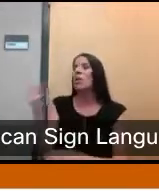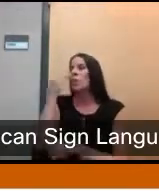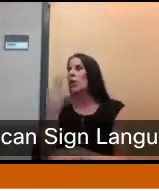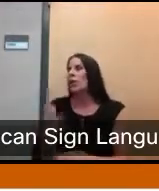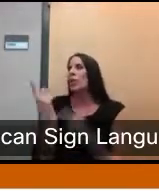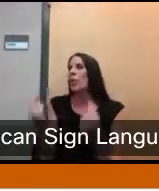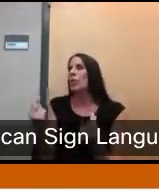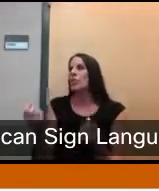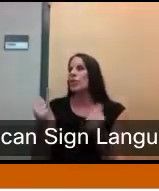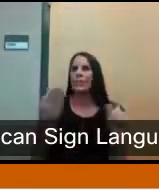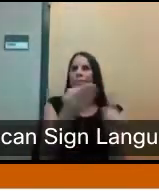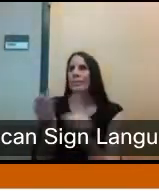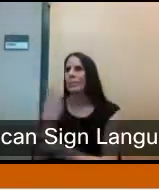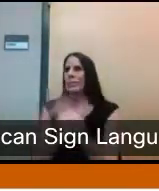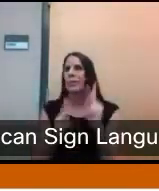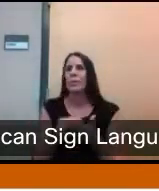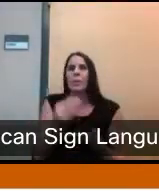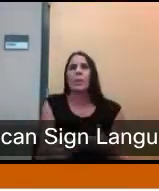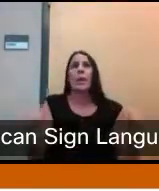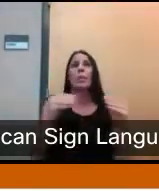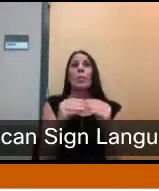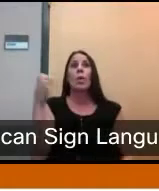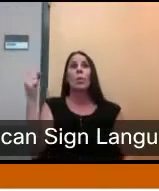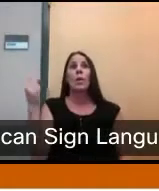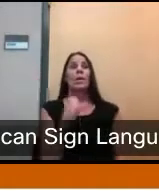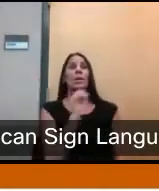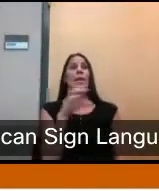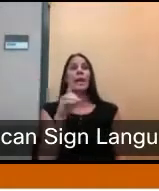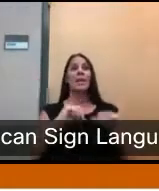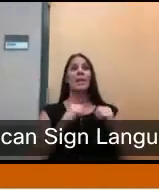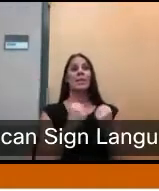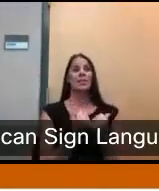and the ad agency. People were so excited. They're like smart clients get the best results,